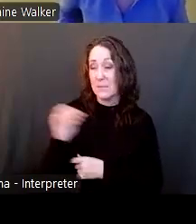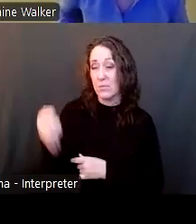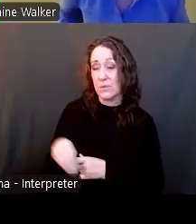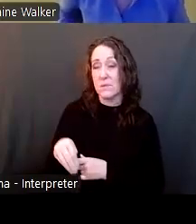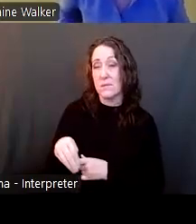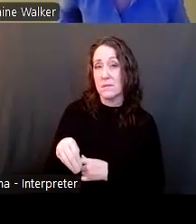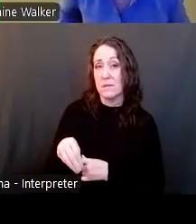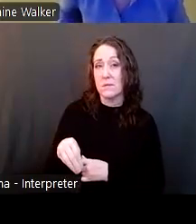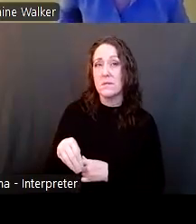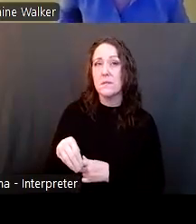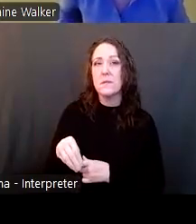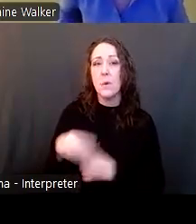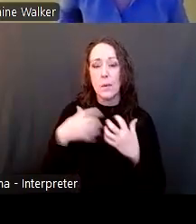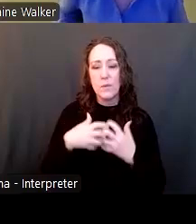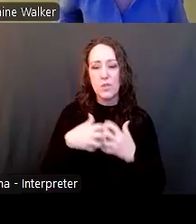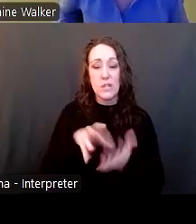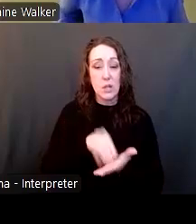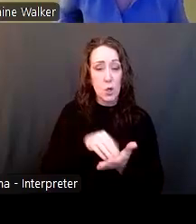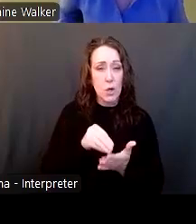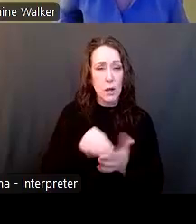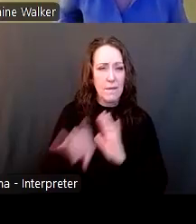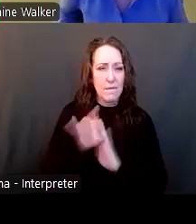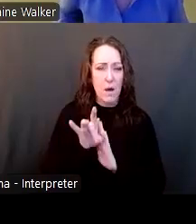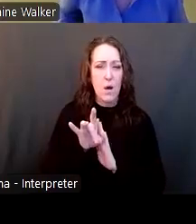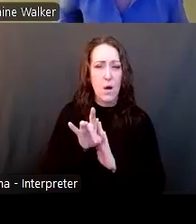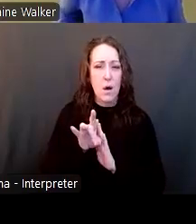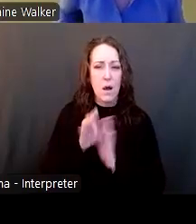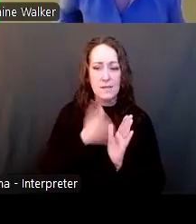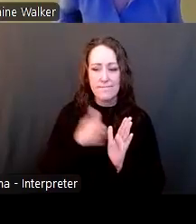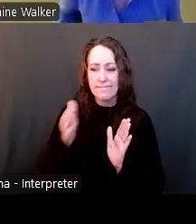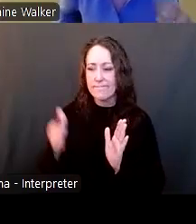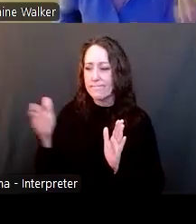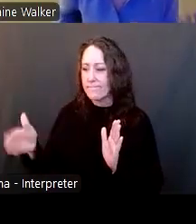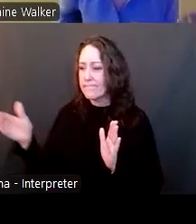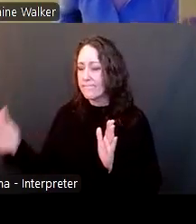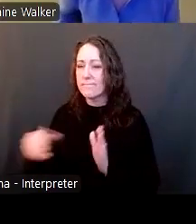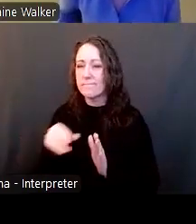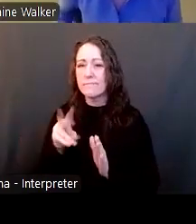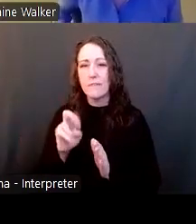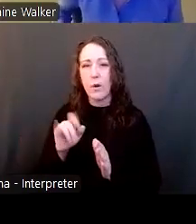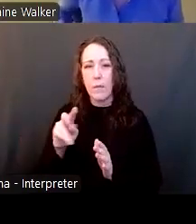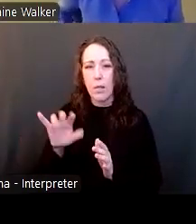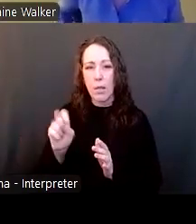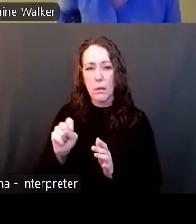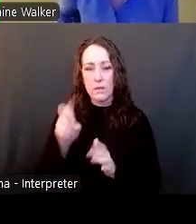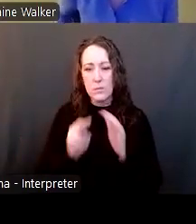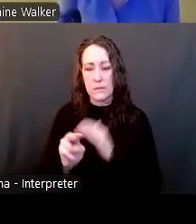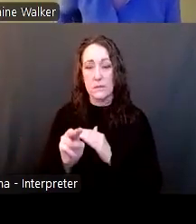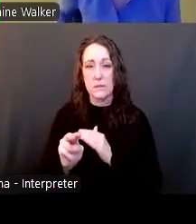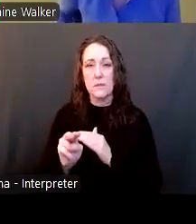and using machine learning we found that a series of variables were predictive uh higher levels of